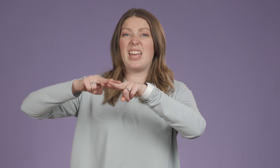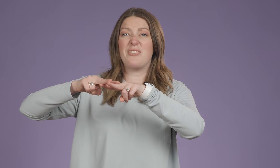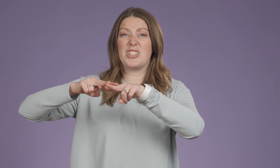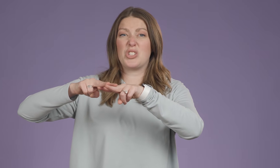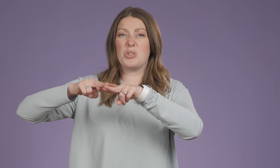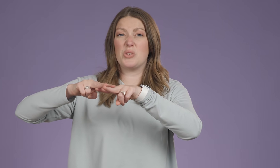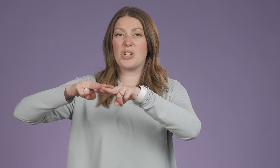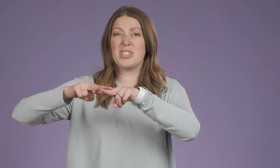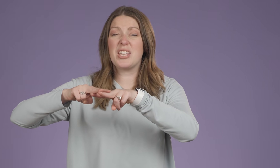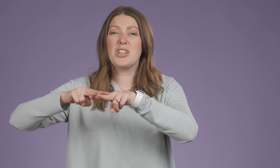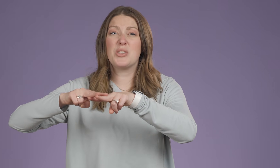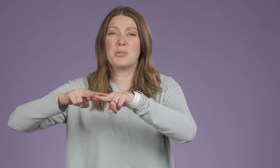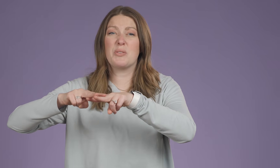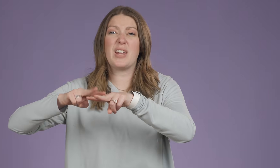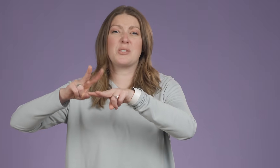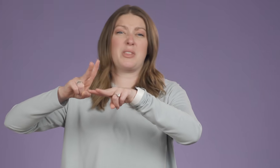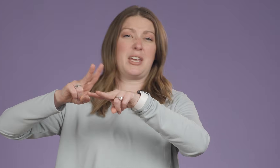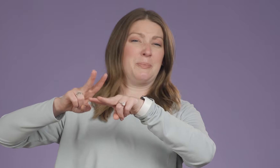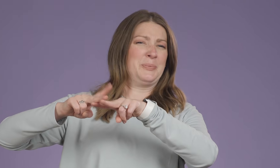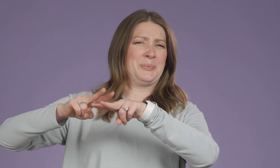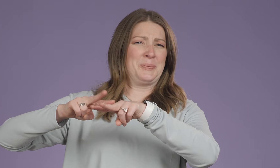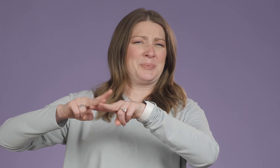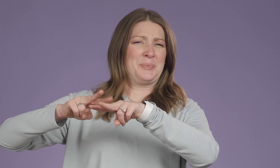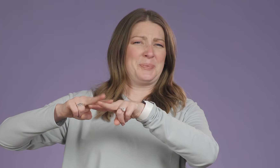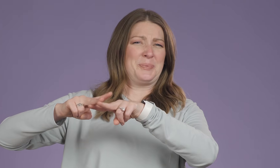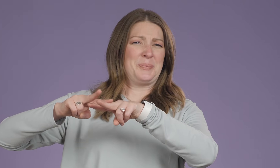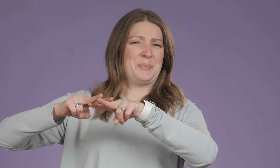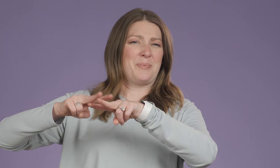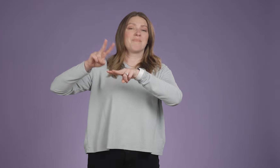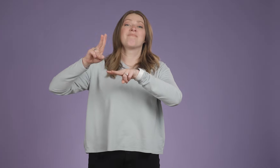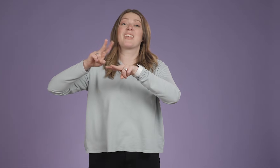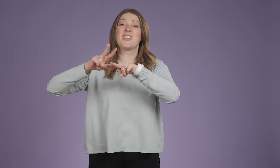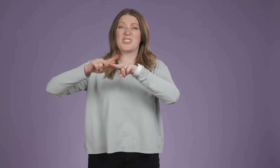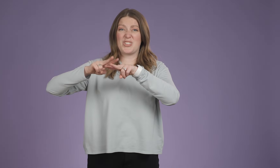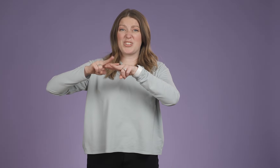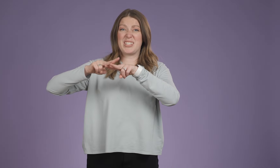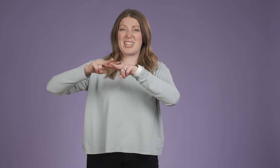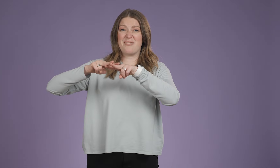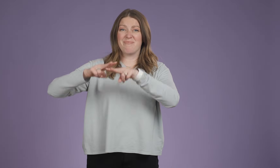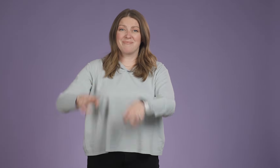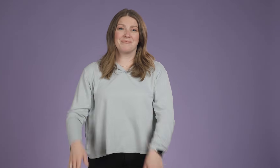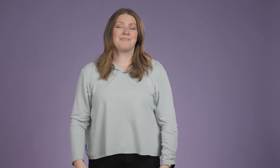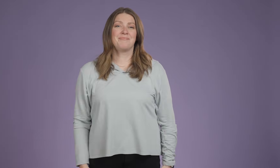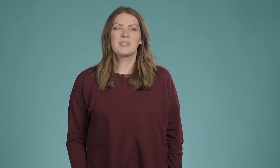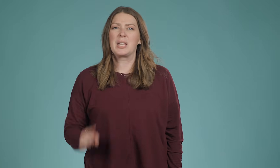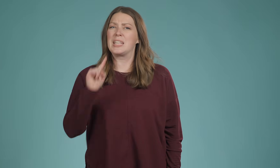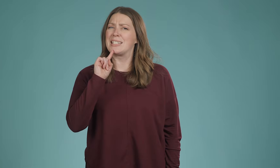And if it's too salty, you do a face with it. Salty.